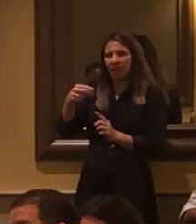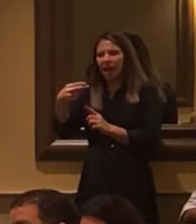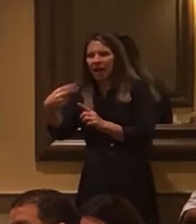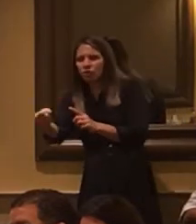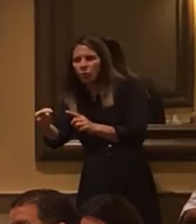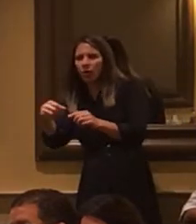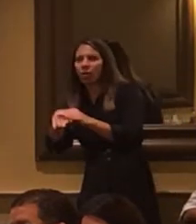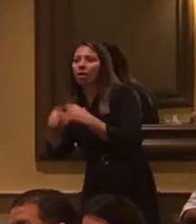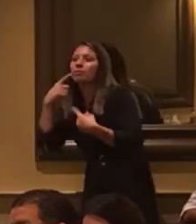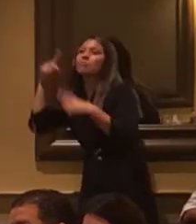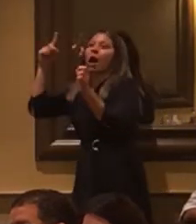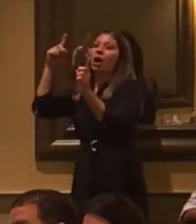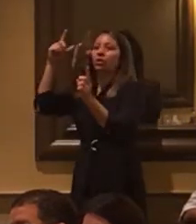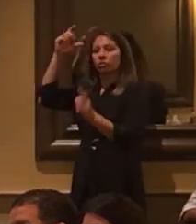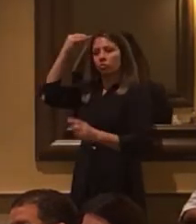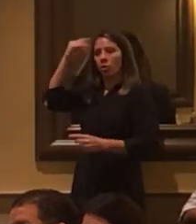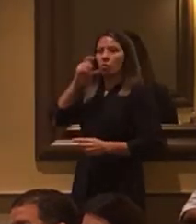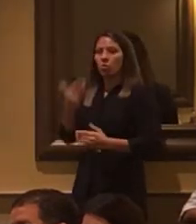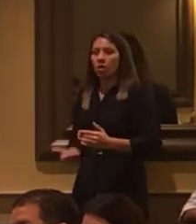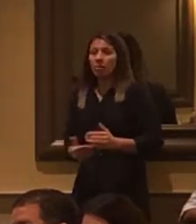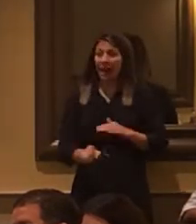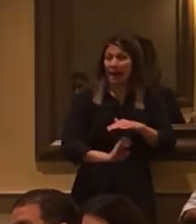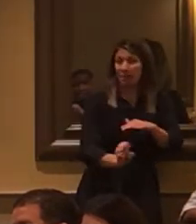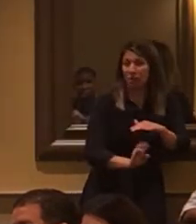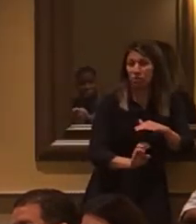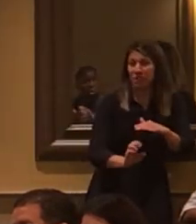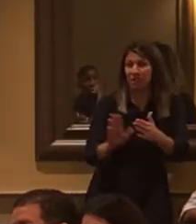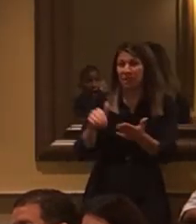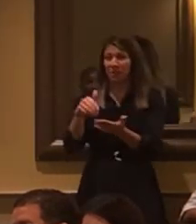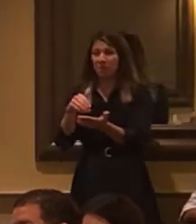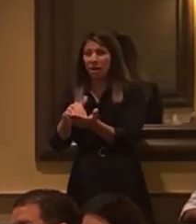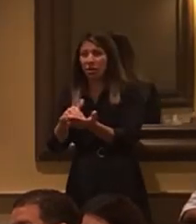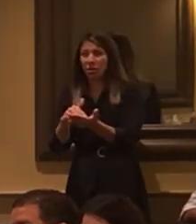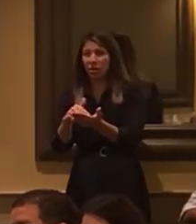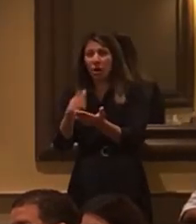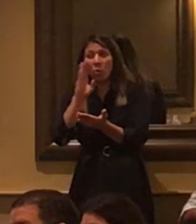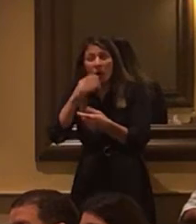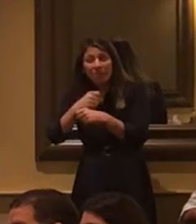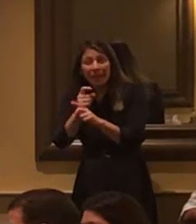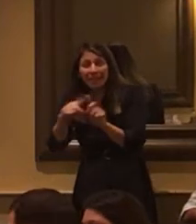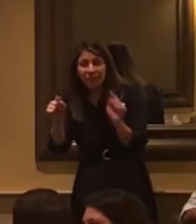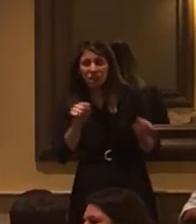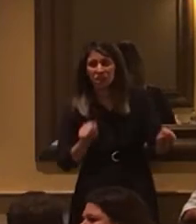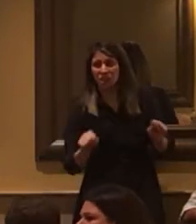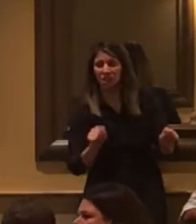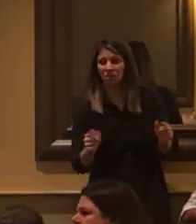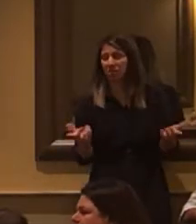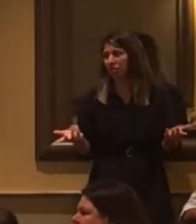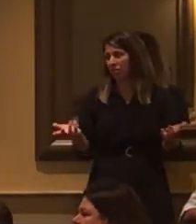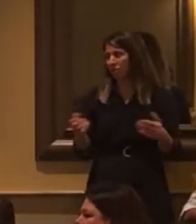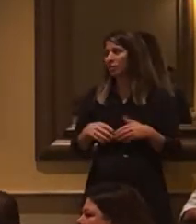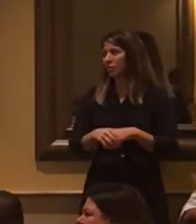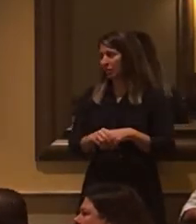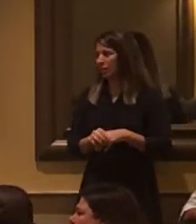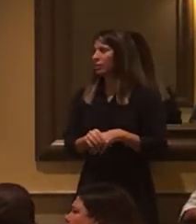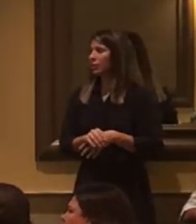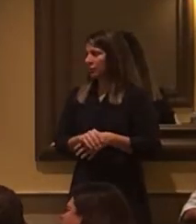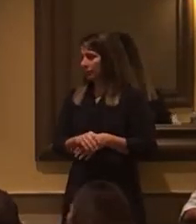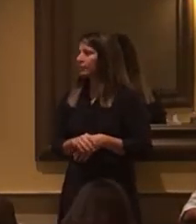I understand that each of you doesn't really find that until high school, but I'm wondering if it would make a difference if you met other deaf or hard of hearing kid